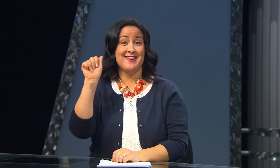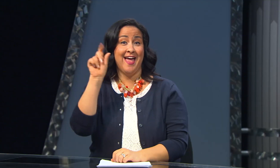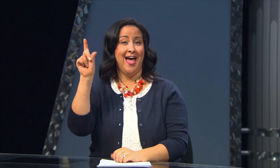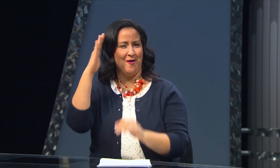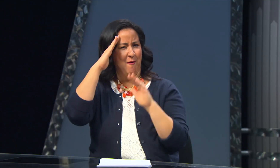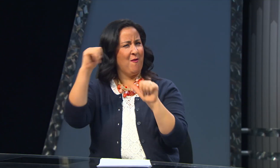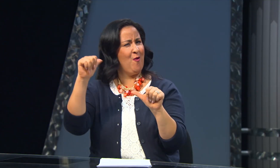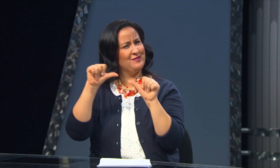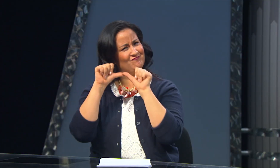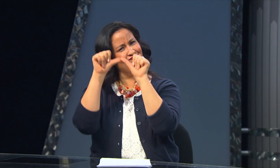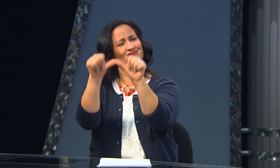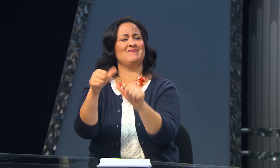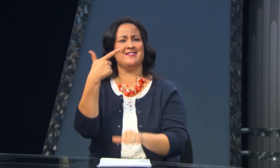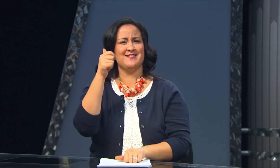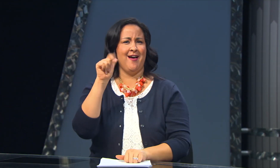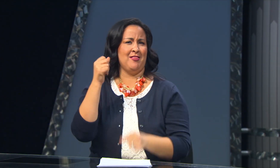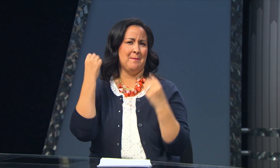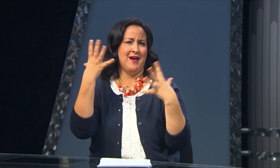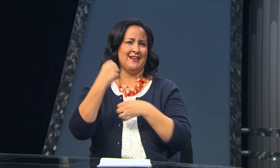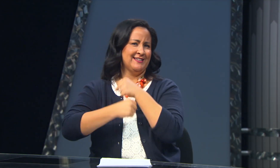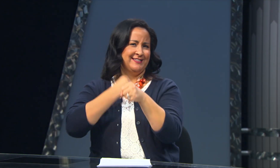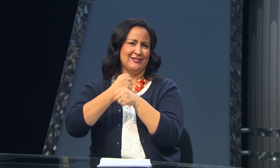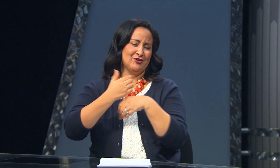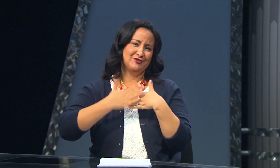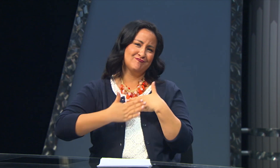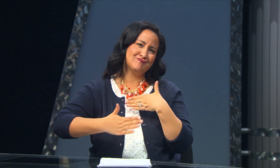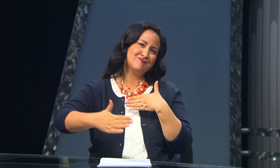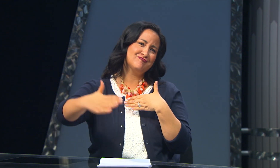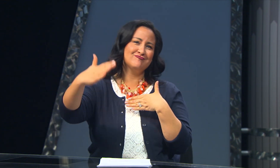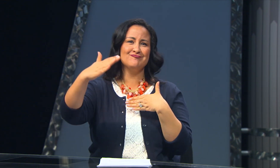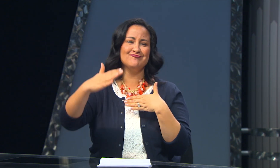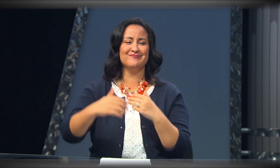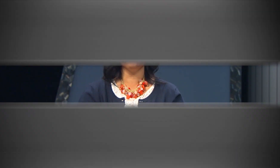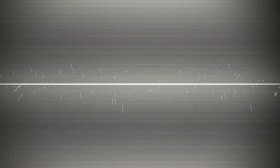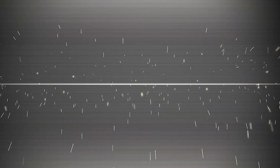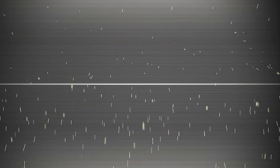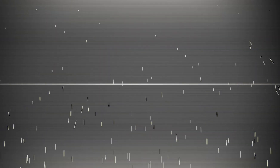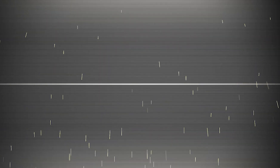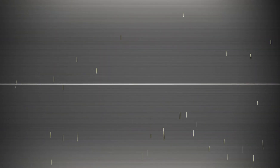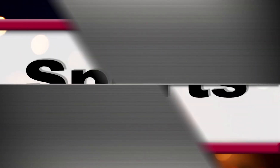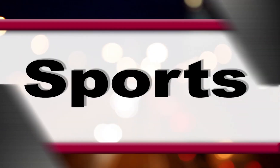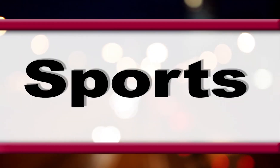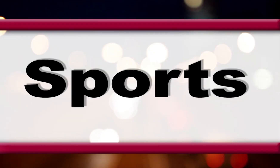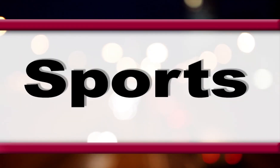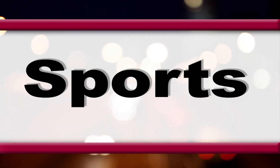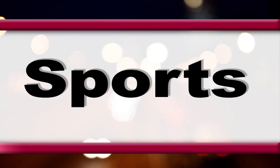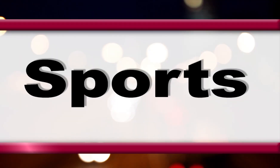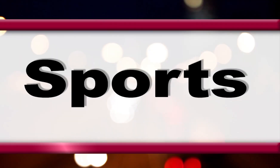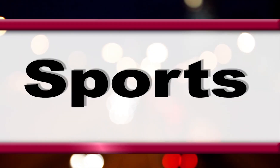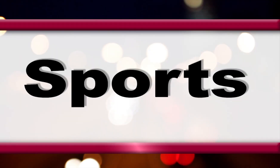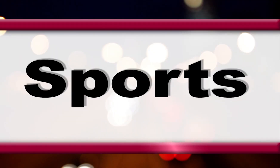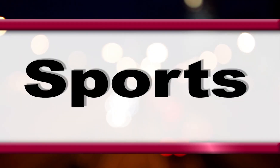THE NAD HOPES TO CONTINUE THIS GALA FOR YEARS TO COME. THE N-A-D HOPES TO CONTINUE THIS GALA FOR YEARS TO COME.